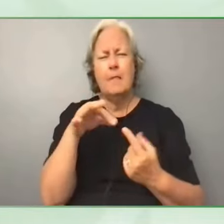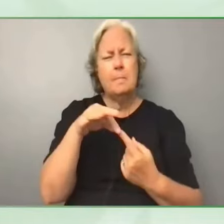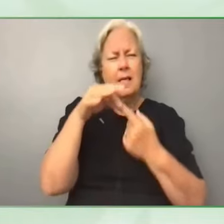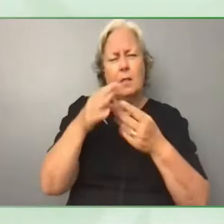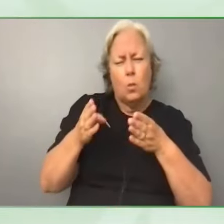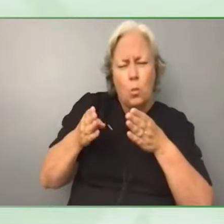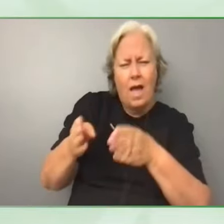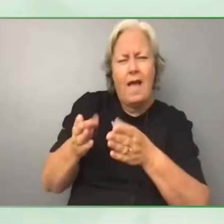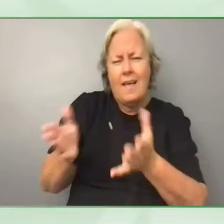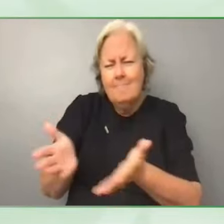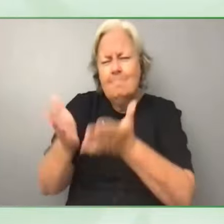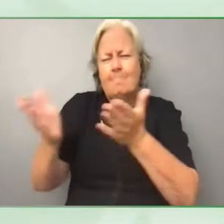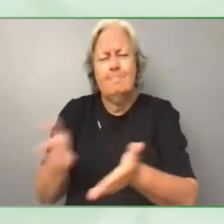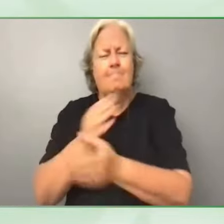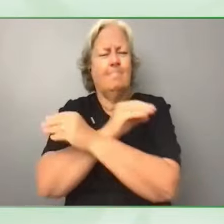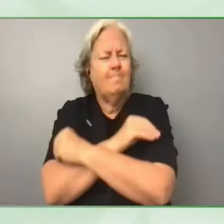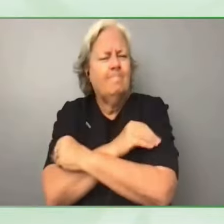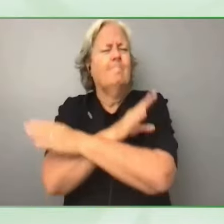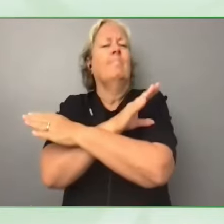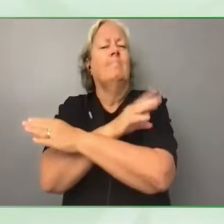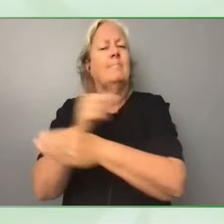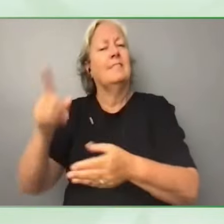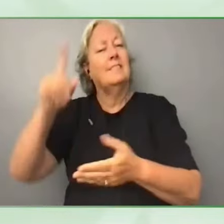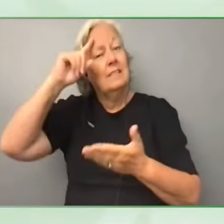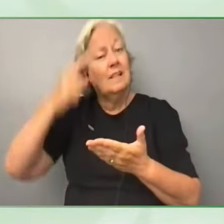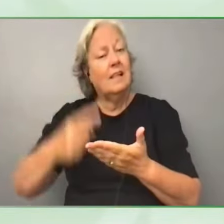We have and we look at social mobilisation.